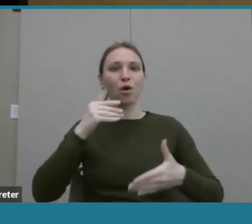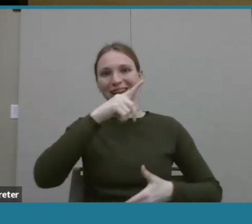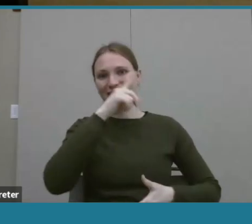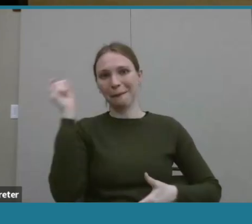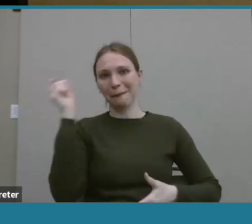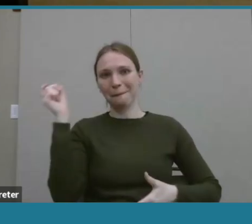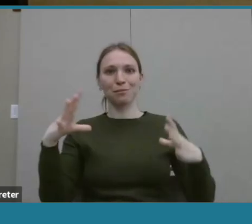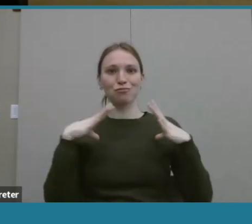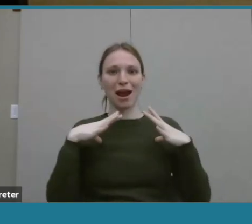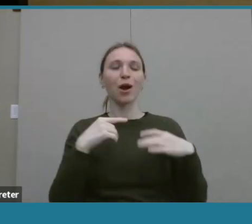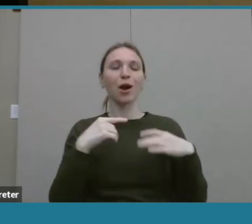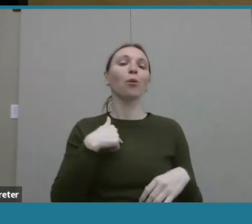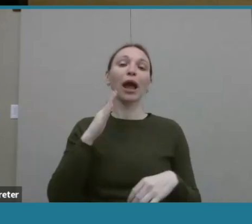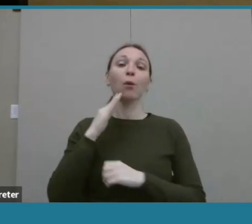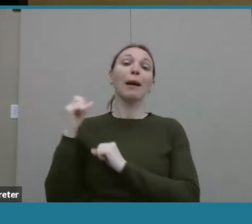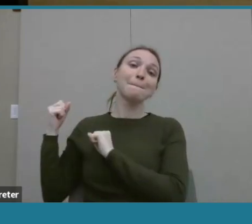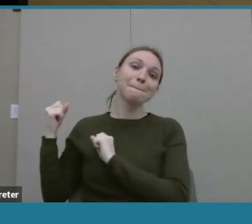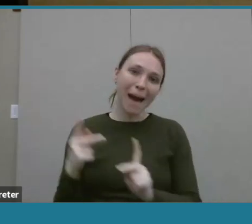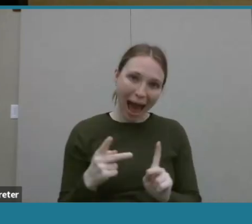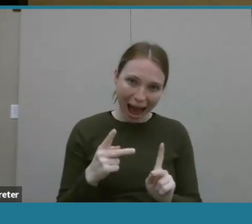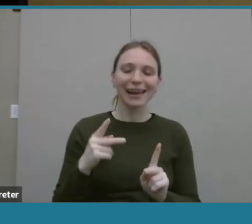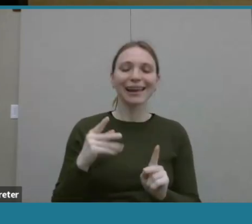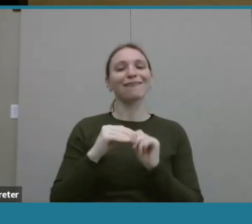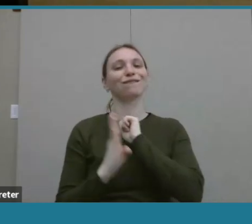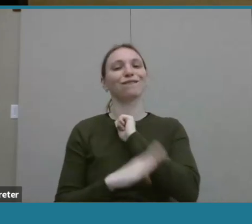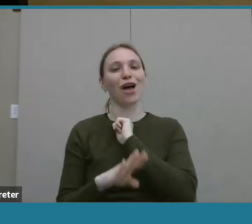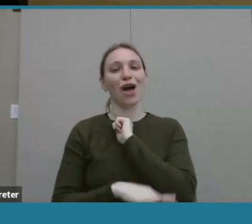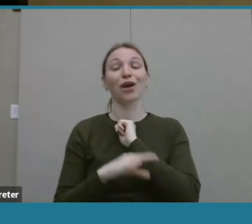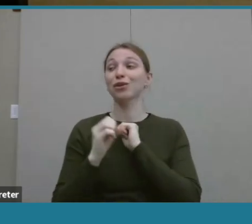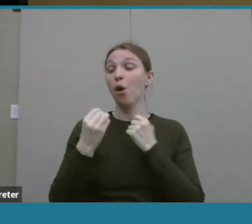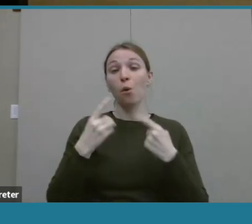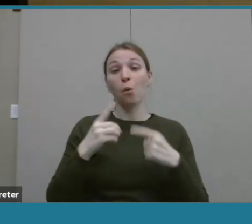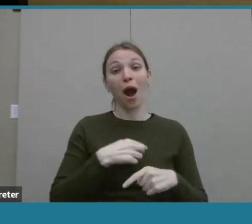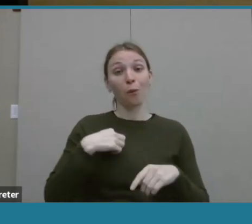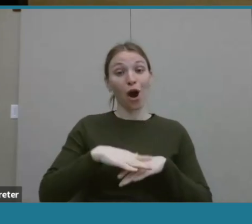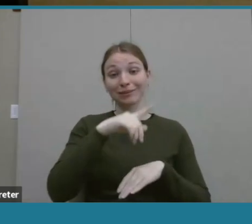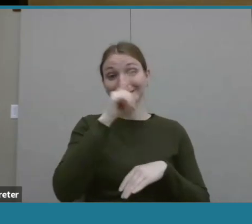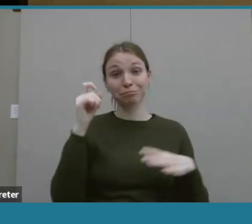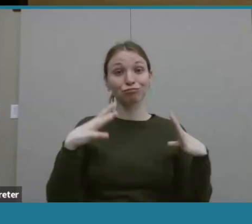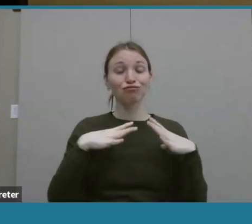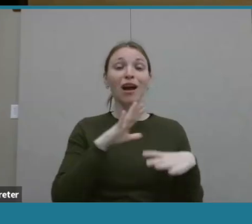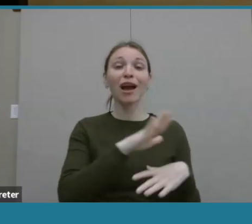back with programs in the fall. So while we're on summer break, please have a great time on your cultural